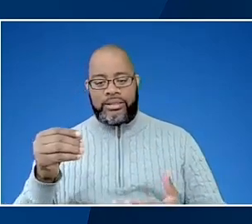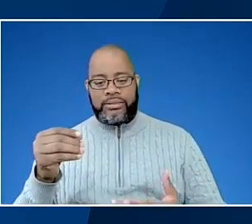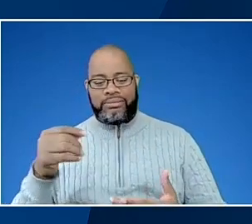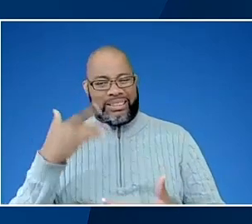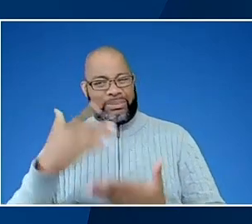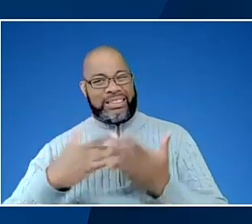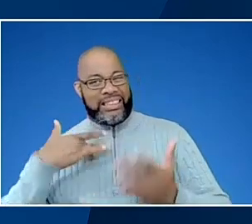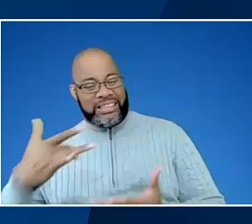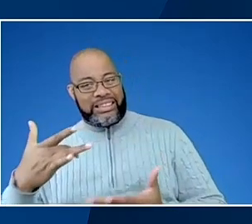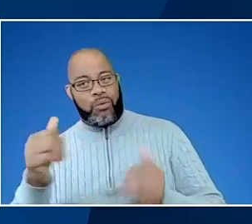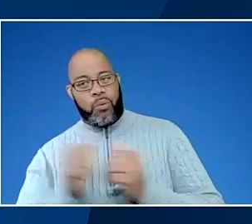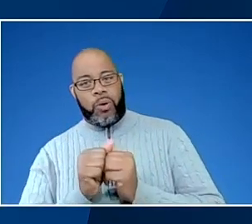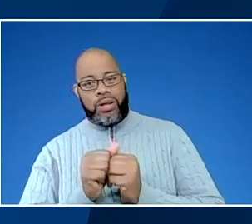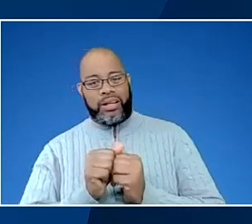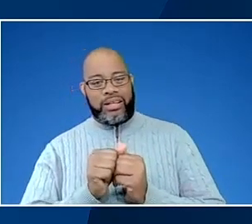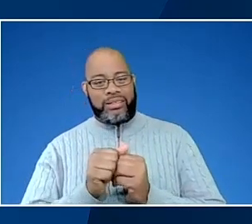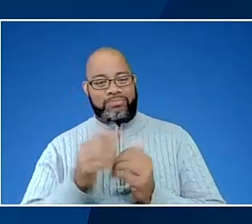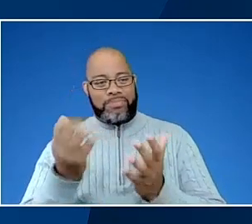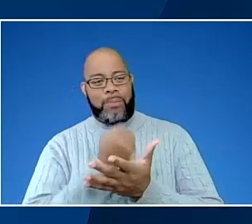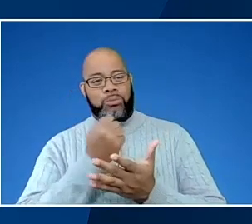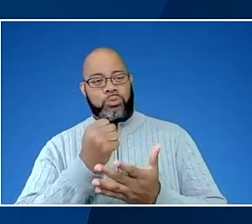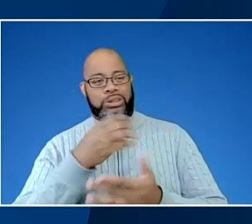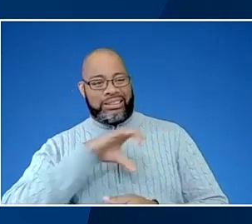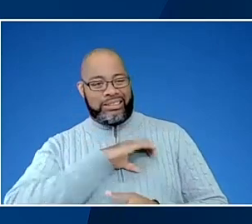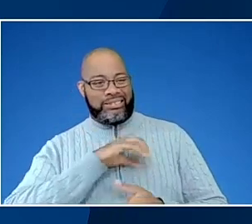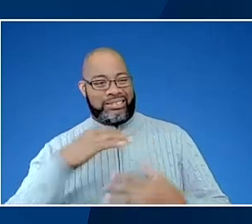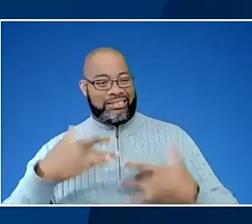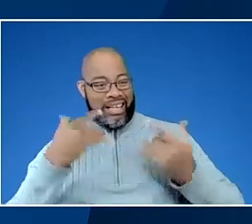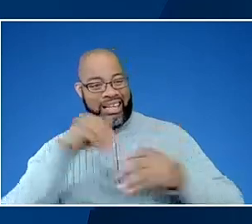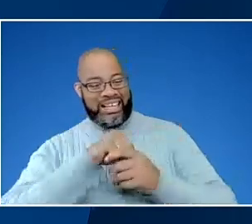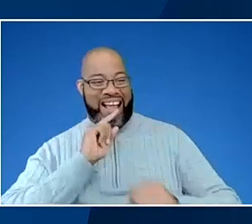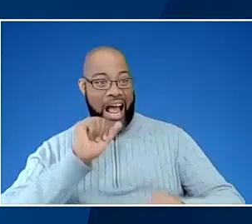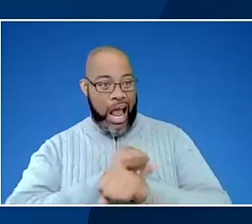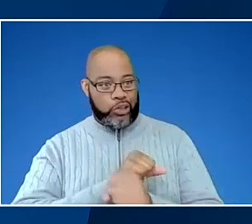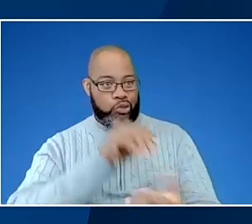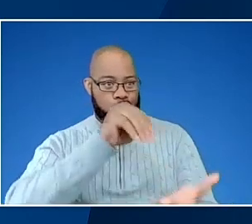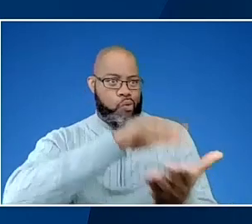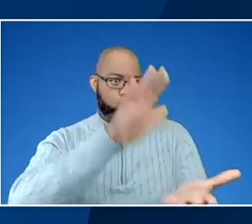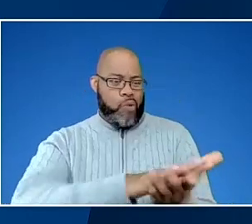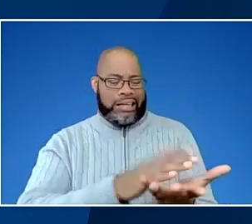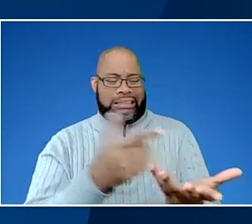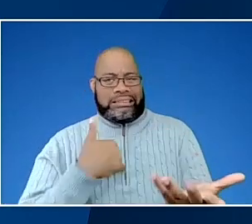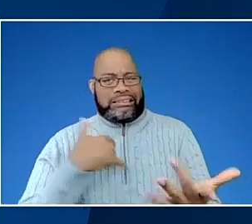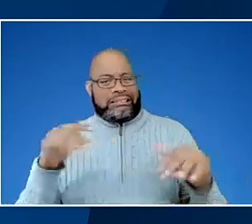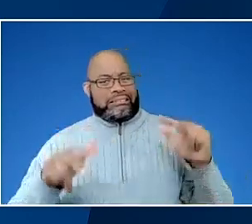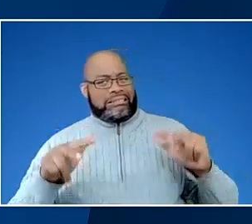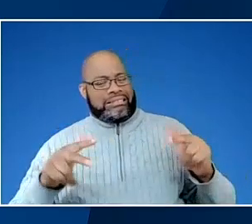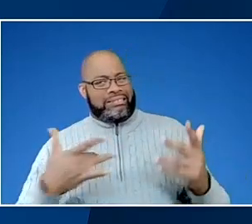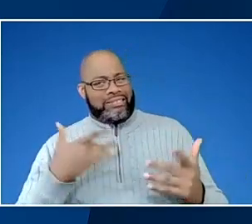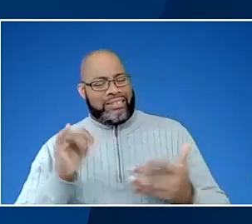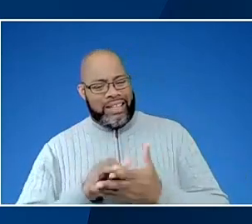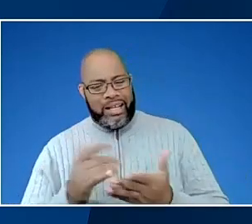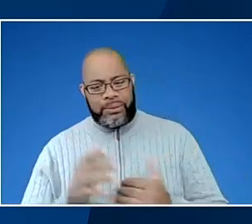capturing citizenship status in an actual, you know, recorded sort of way. So, you know, those are things that I